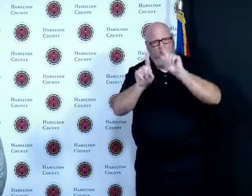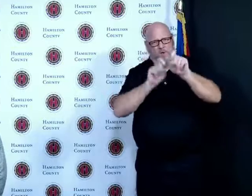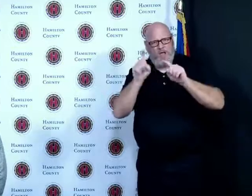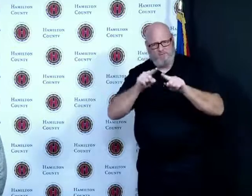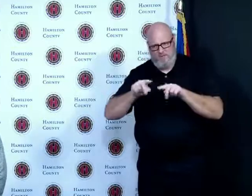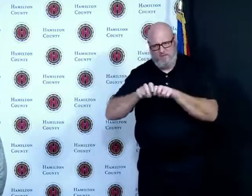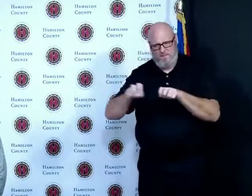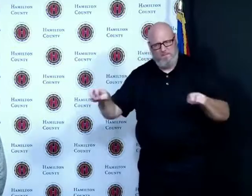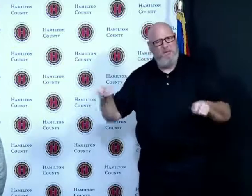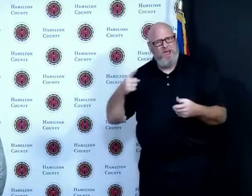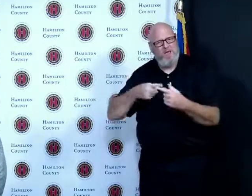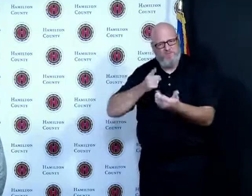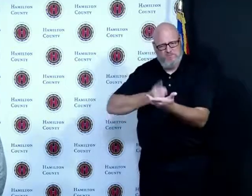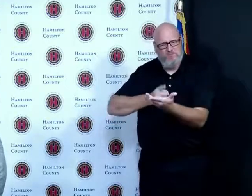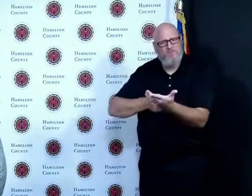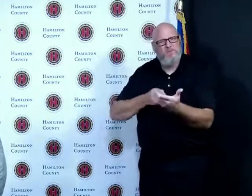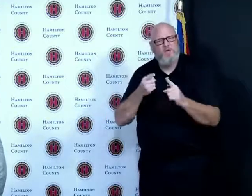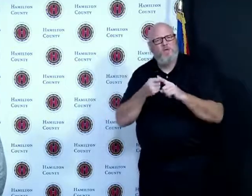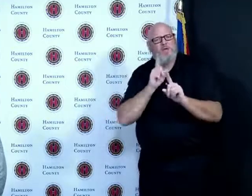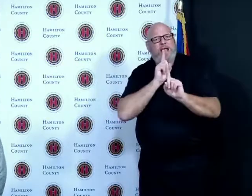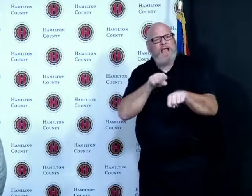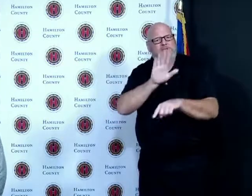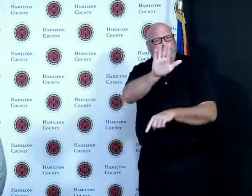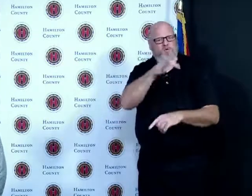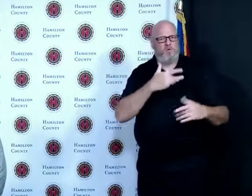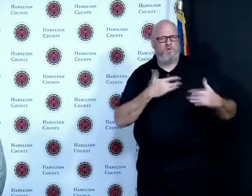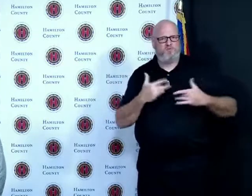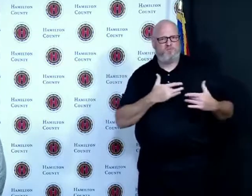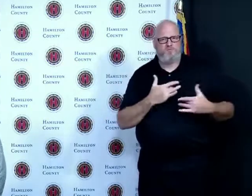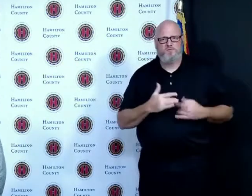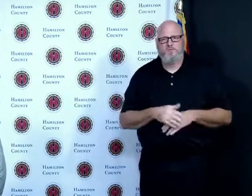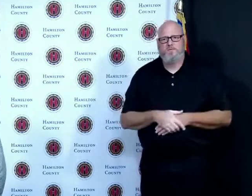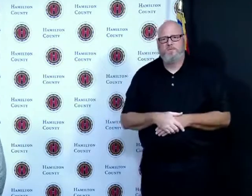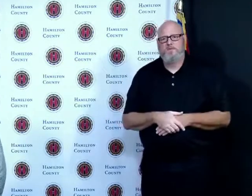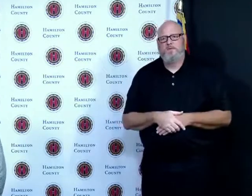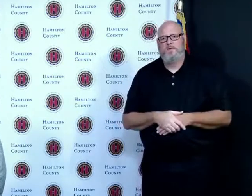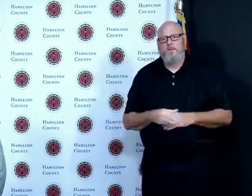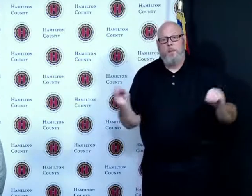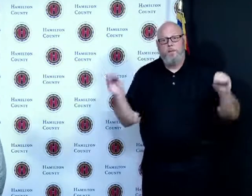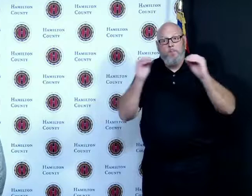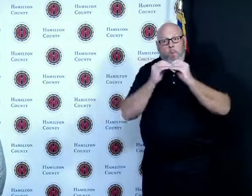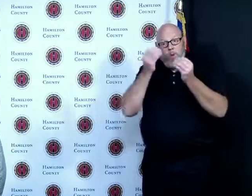because that's what we have to keep doing and so we will continue to utilize all the platforms all